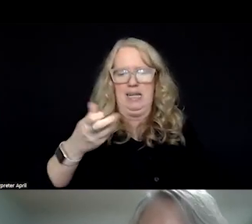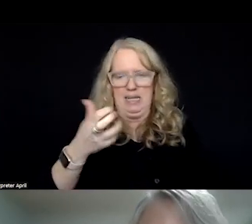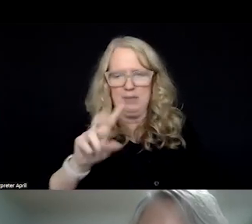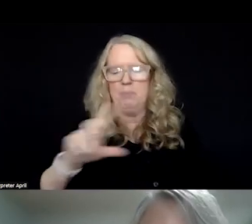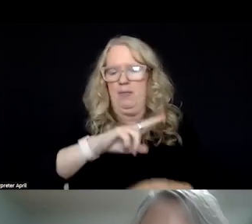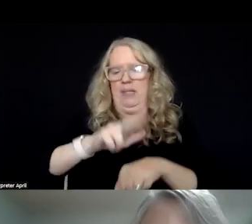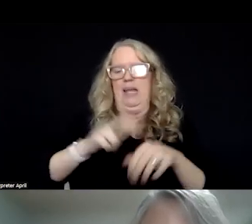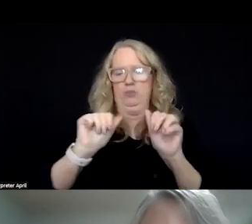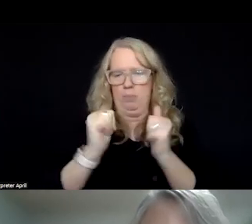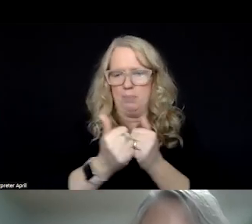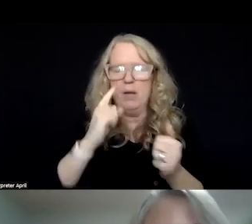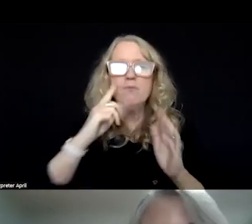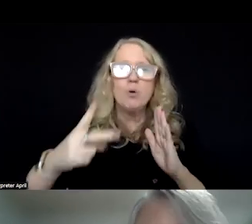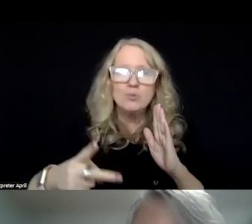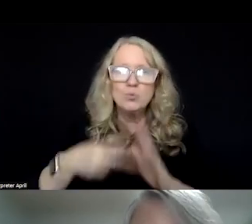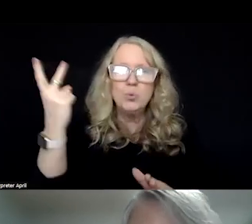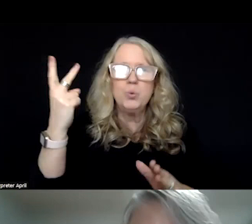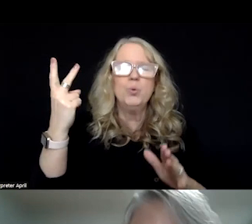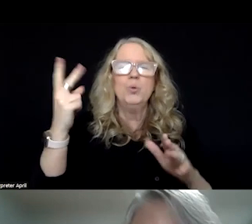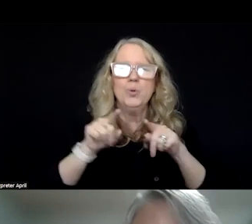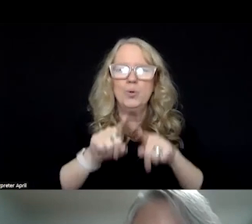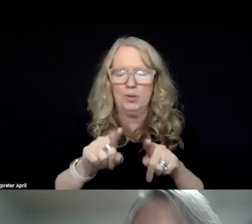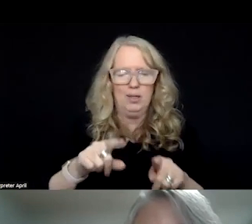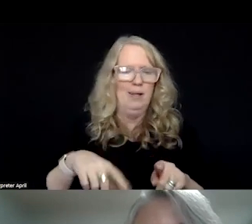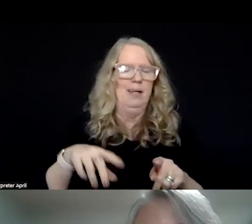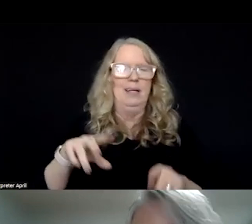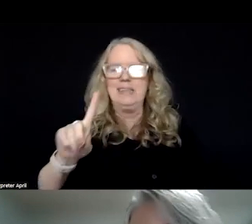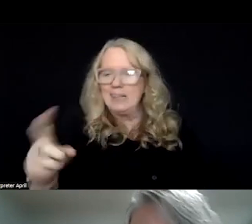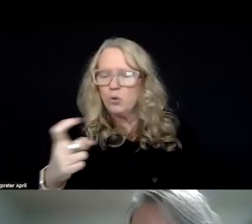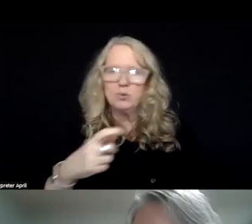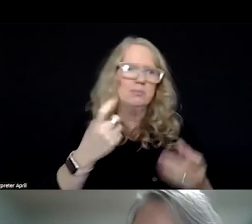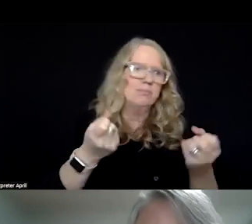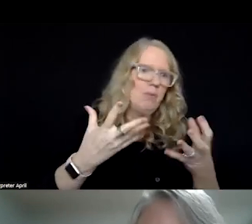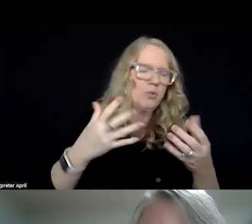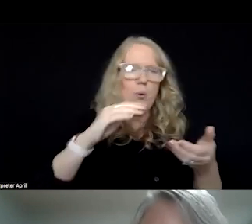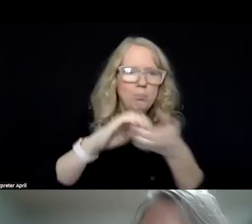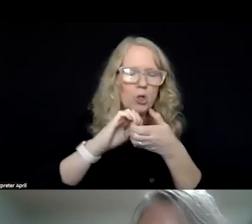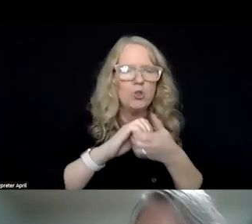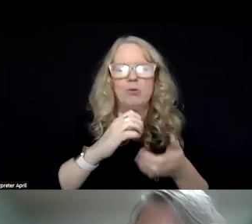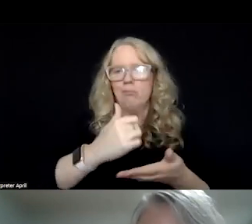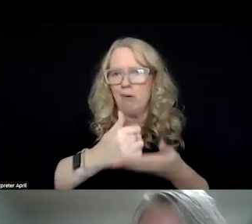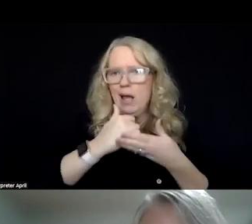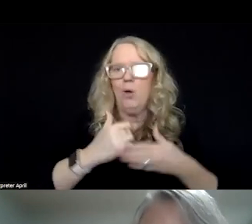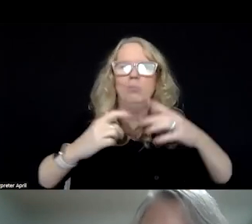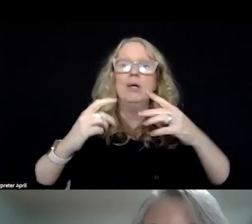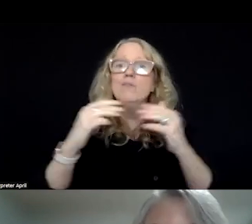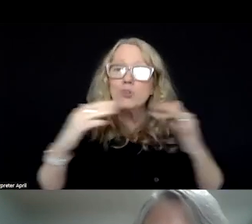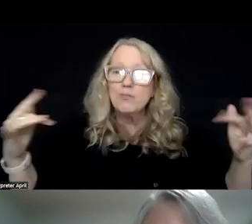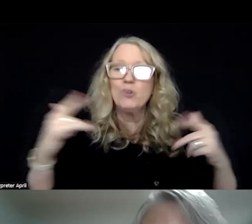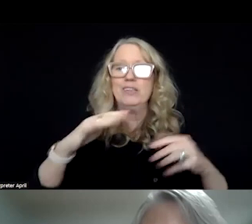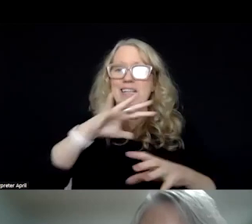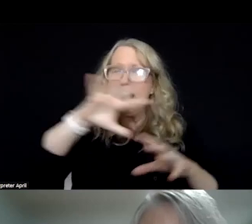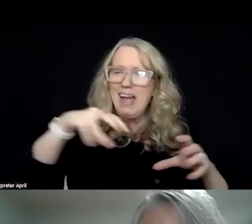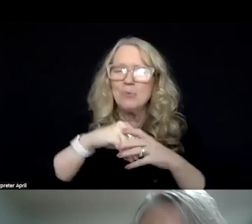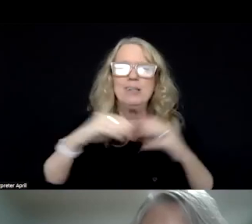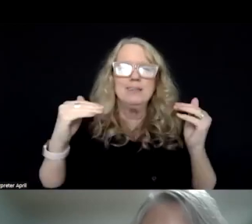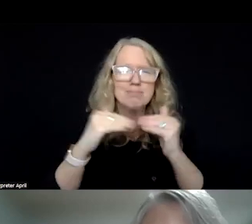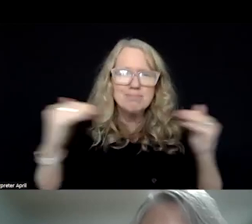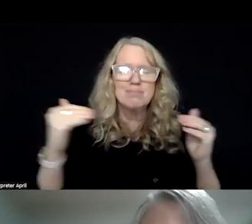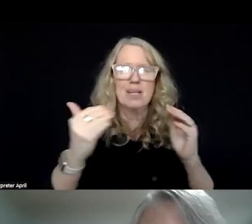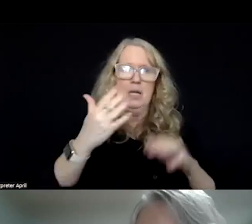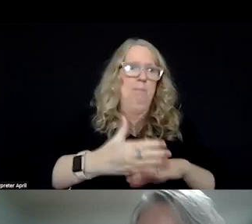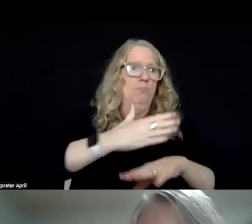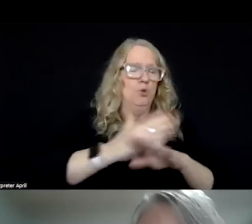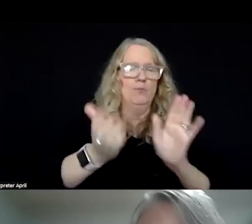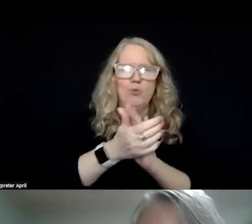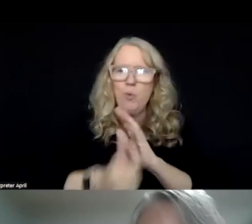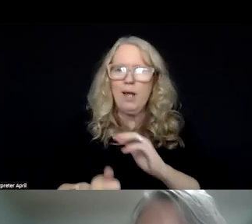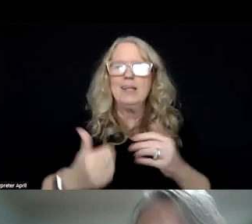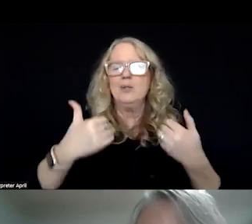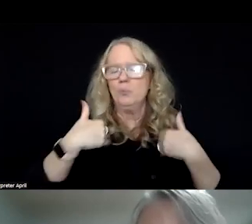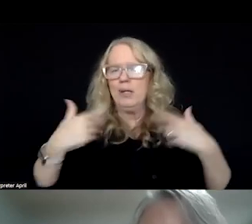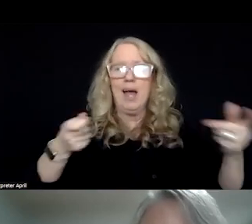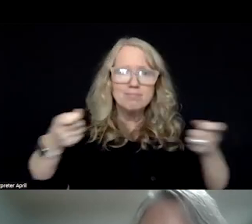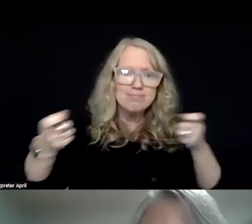FOR DUEL DIAGNOSIS. WE HAVE A STEERING COMMITTEE MADE UP OF